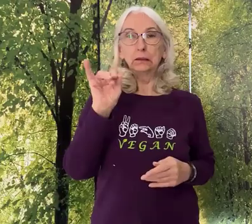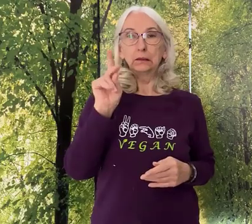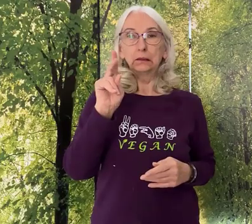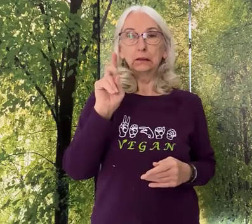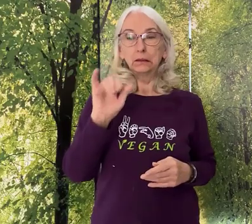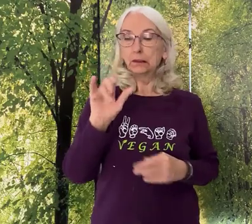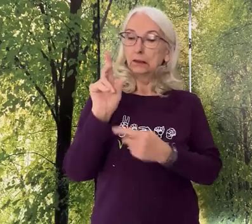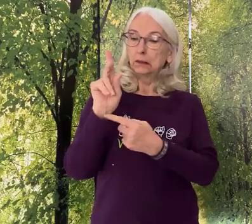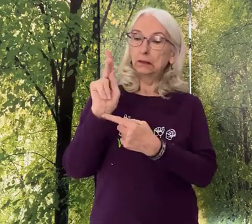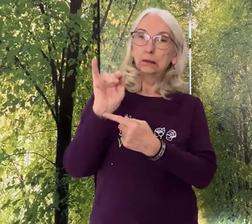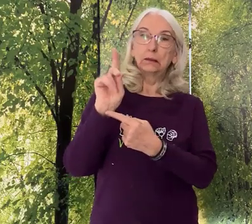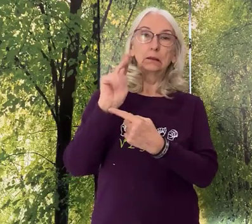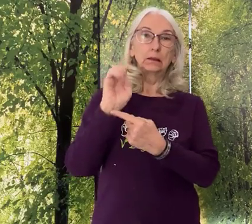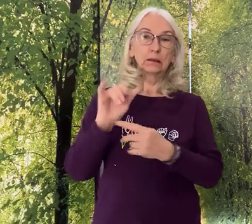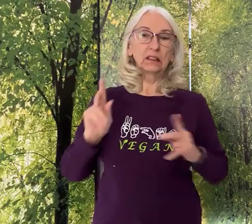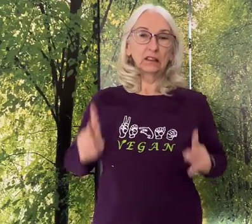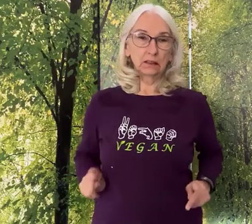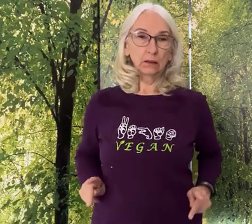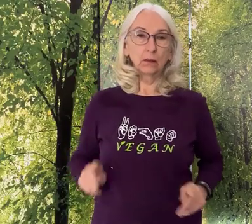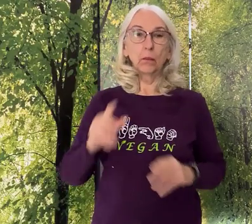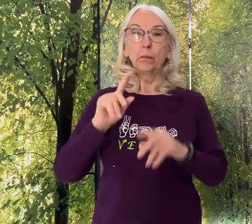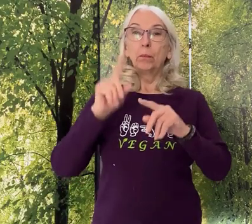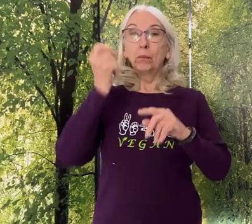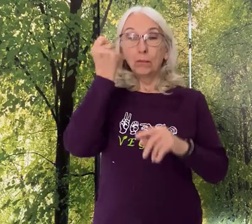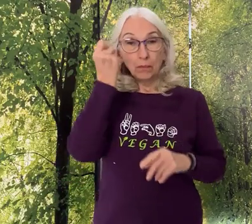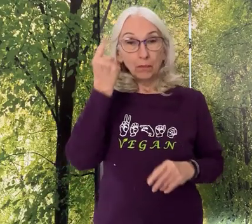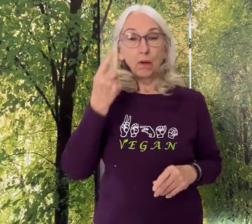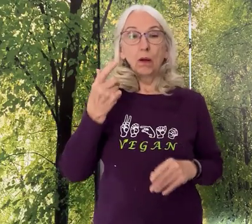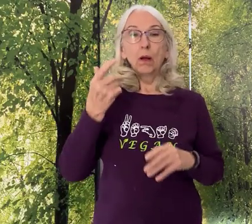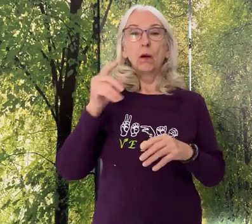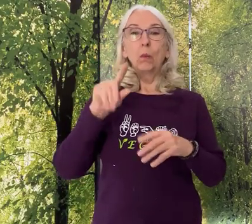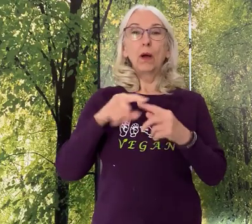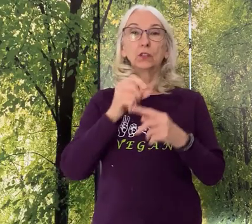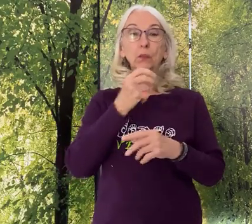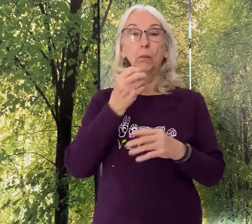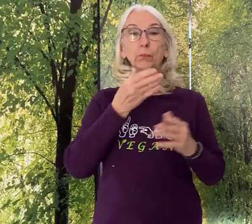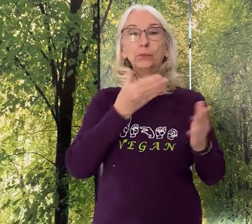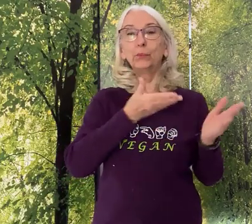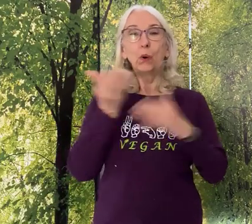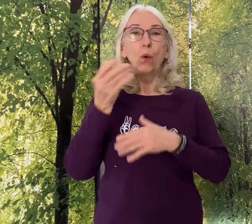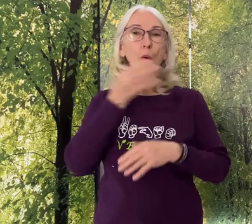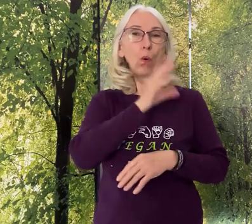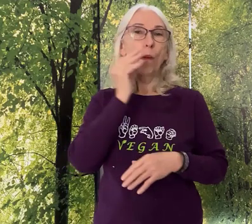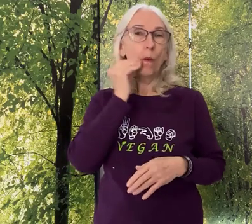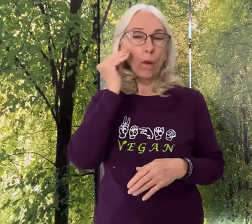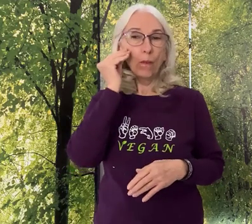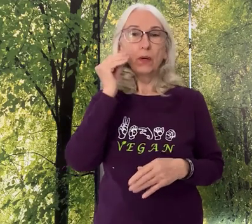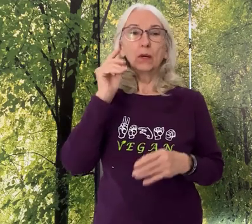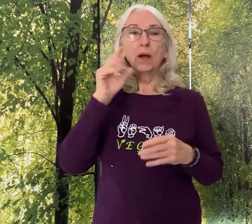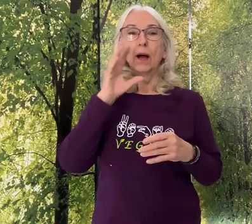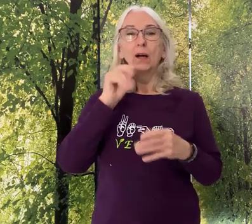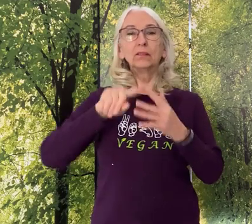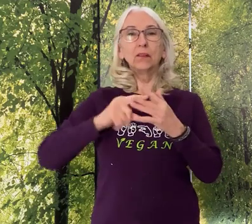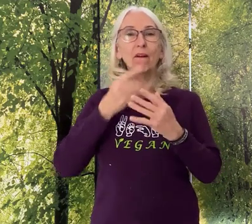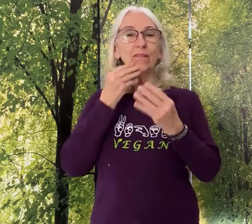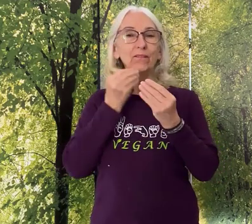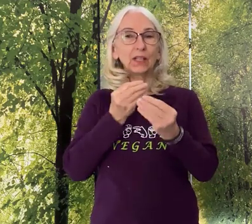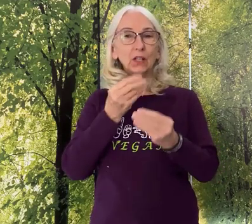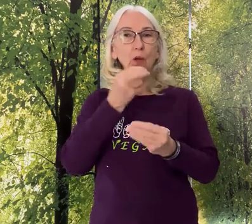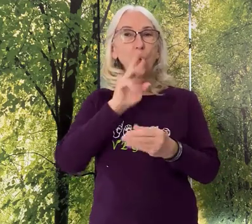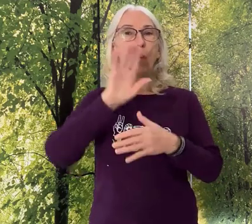and failing kidneys, but when she brought her home and started feeding her